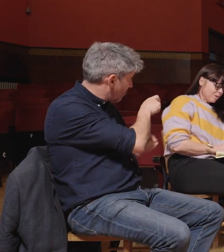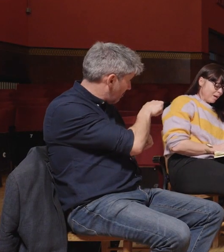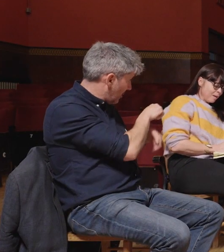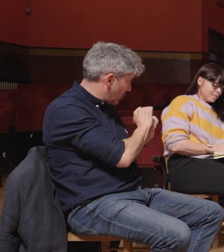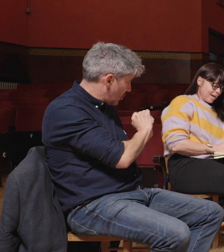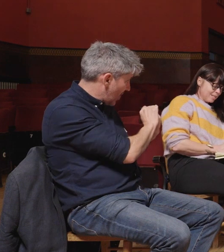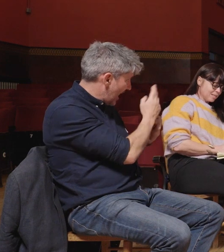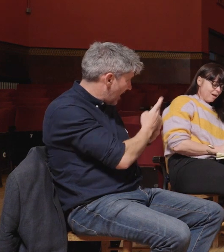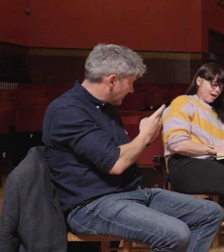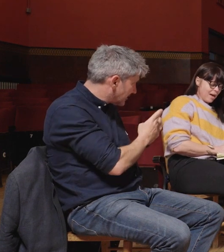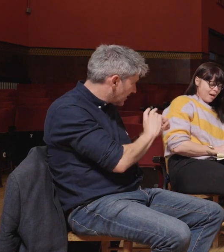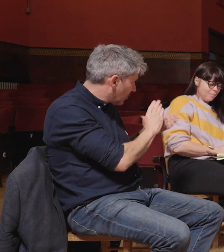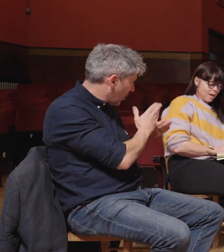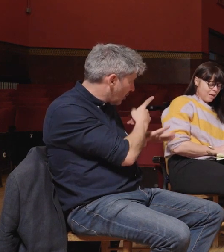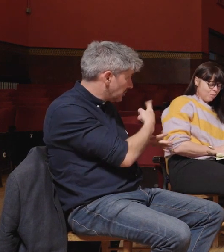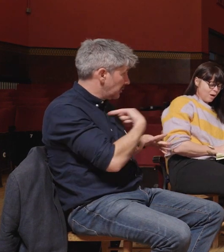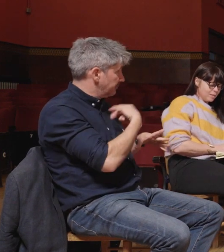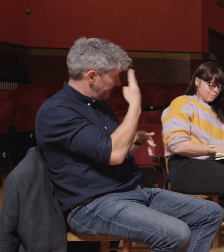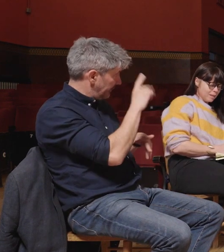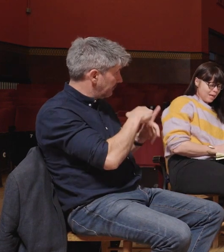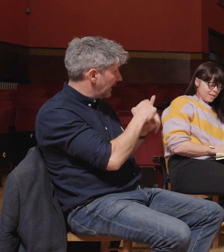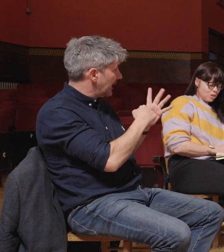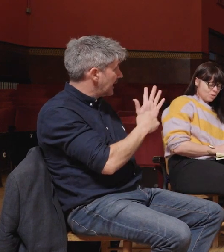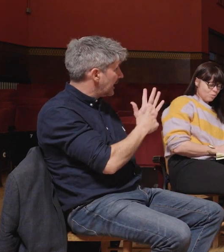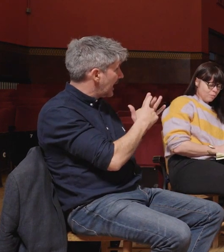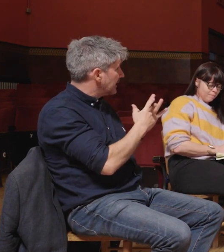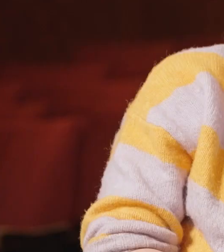So, my name is Kate. I am a white middle-aged woman.